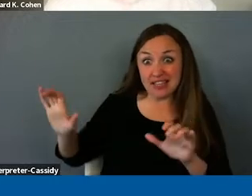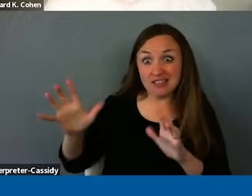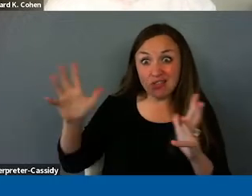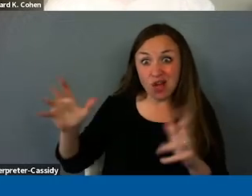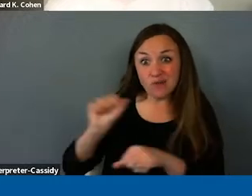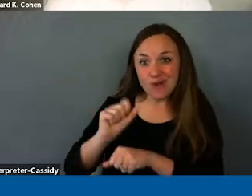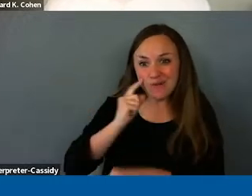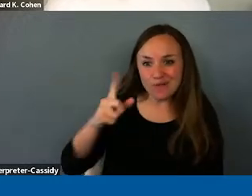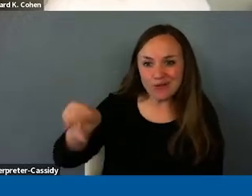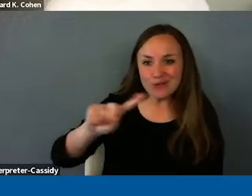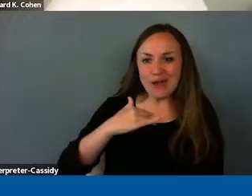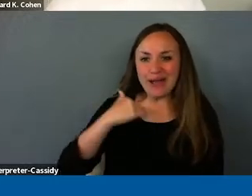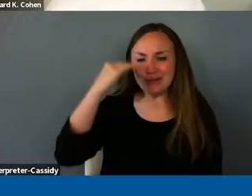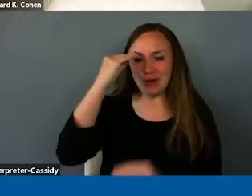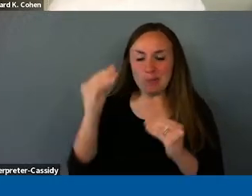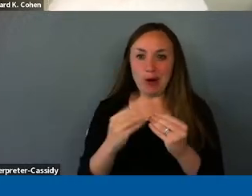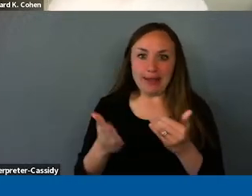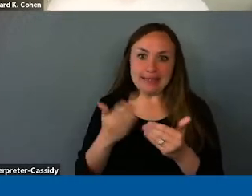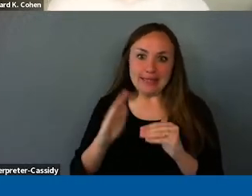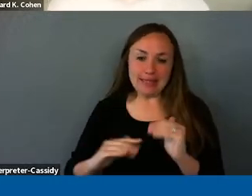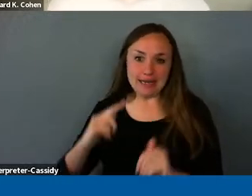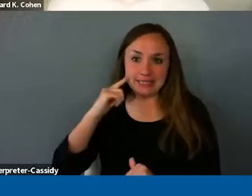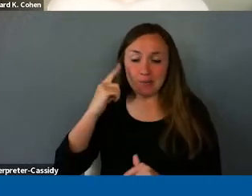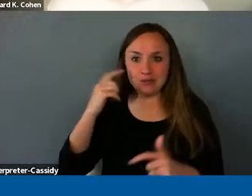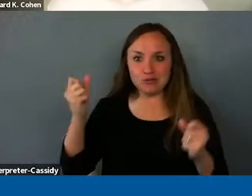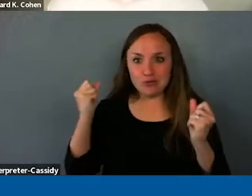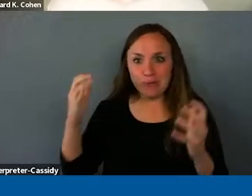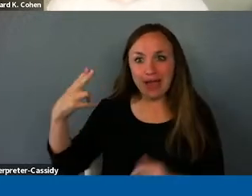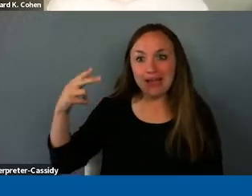And I know it's easier than it sounds since there's a lot of HTML elements to choose from.